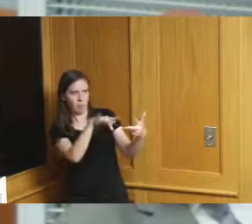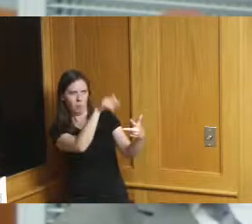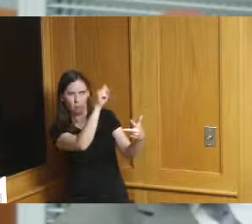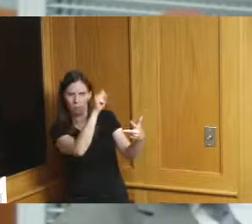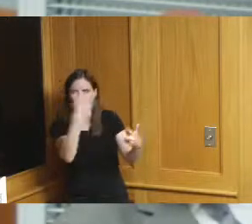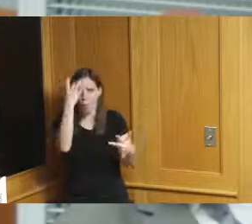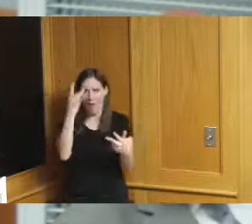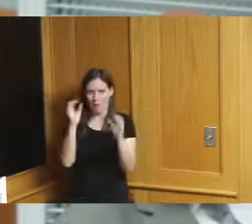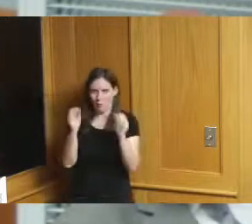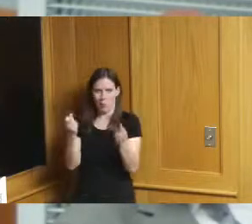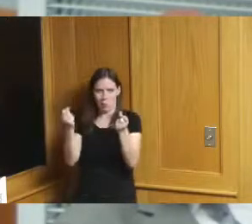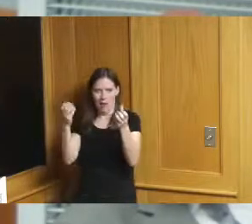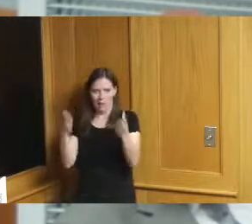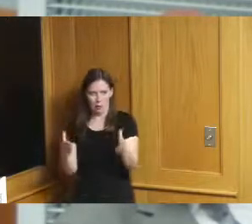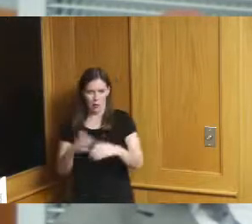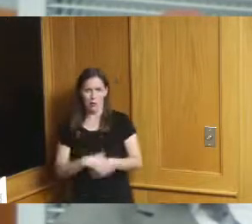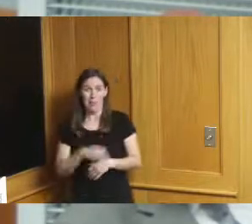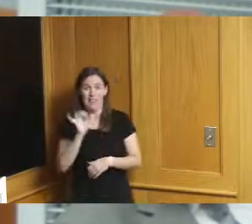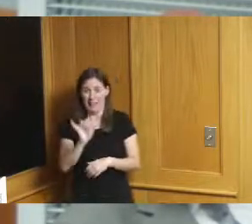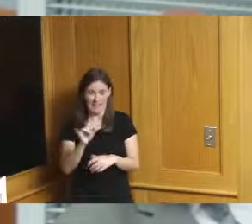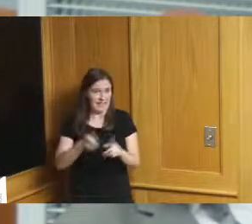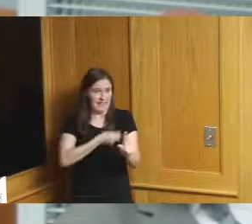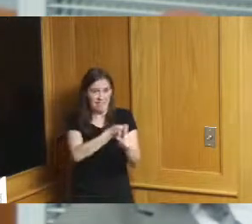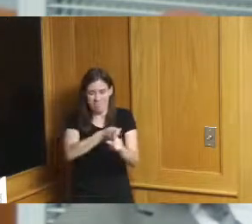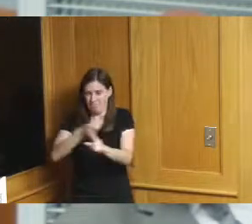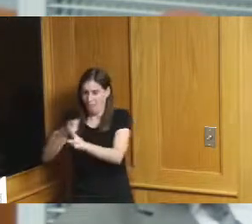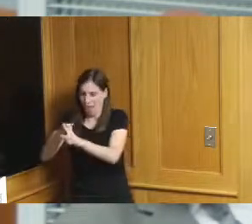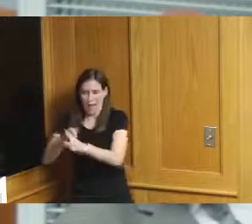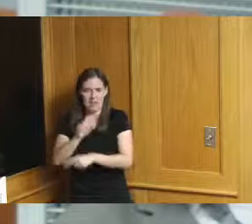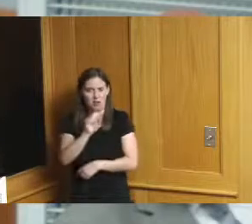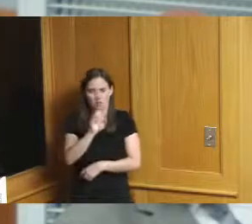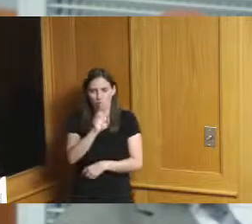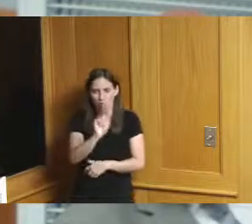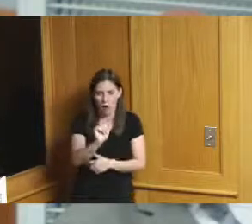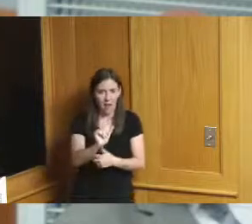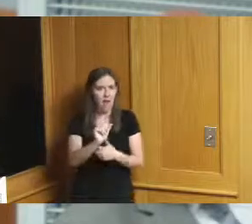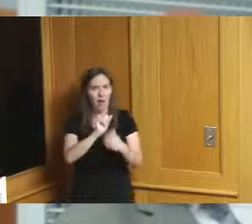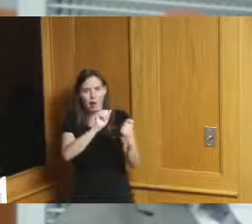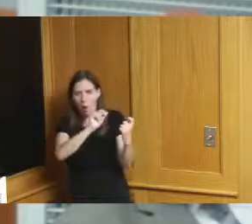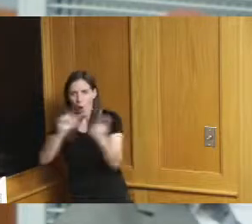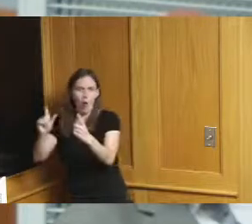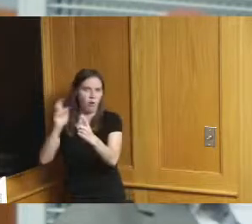unique disorder this is something that's facing transit and many industries across the country